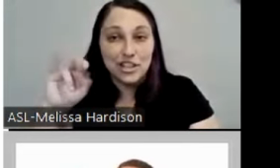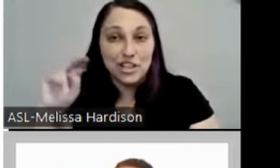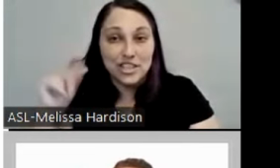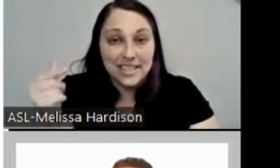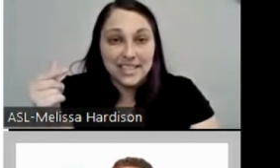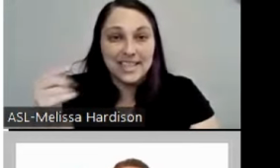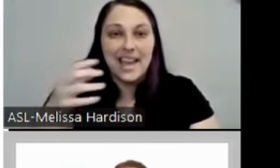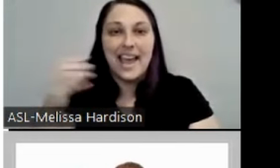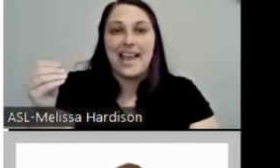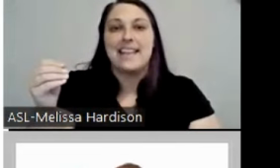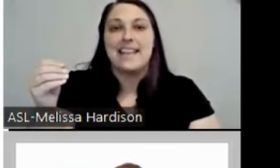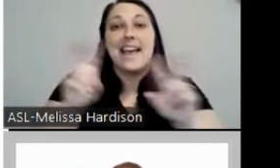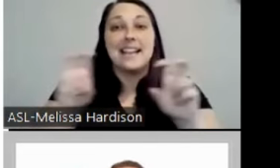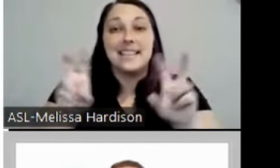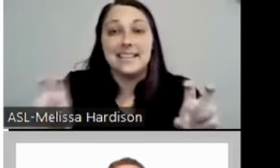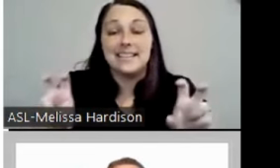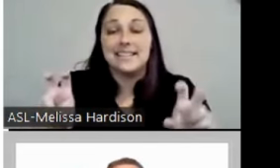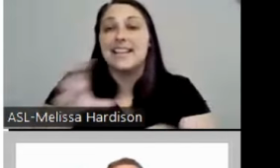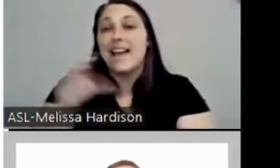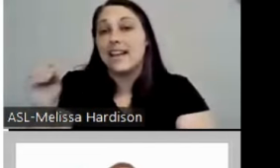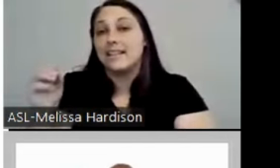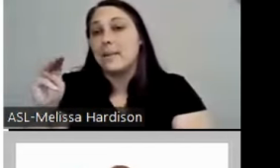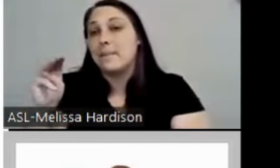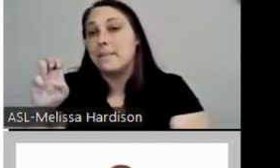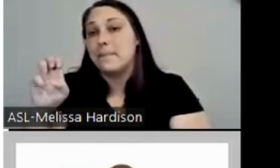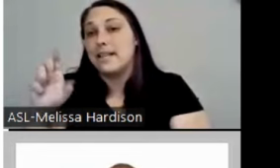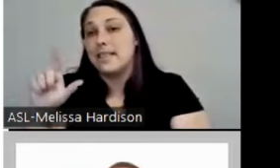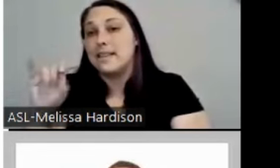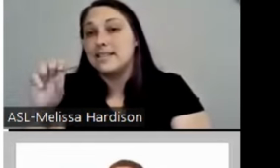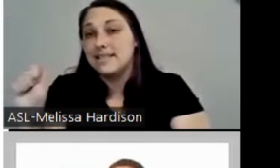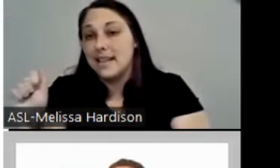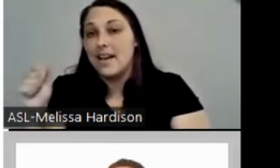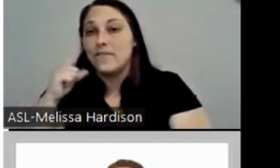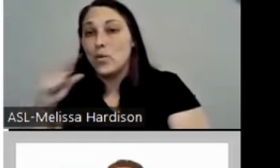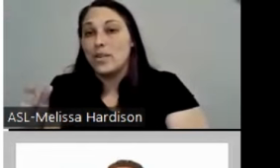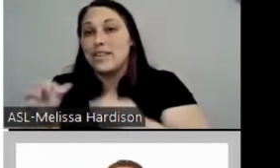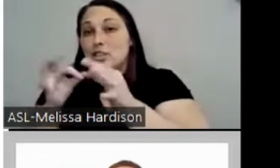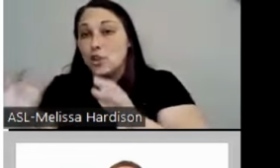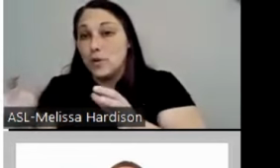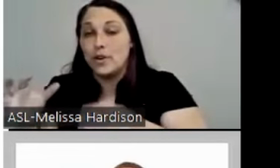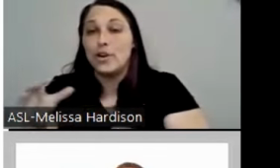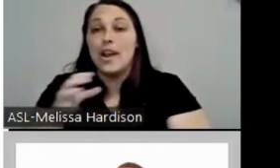I think as many of you noted, as the state assistive technology